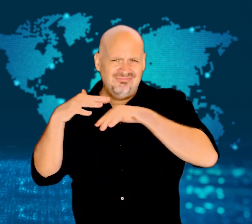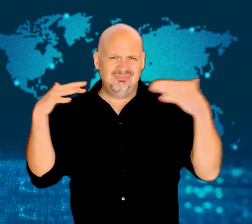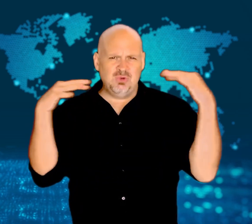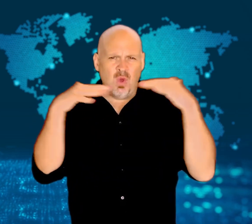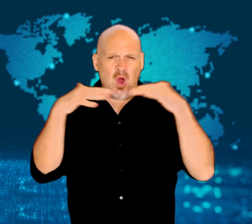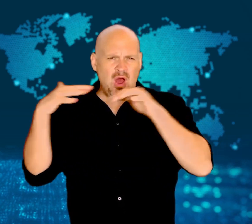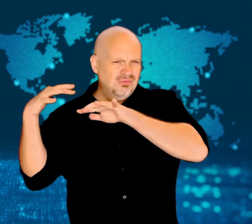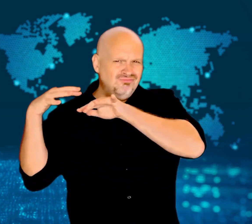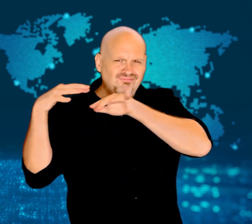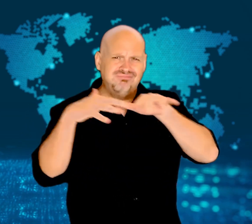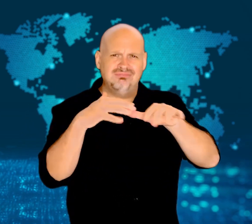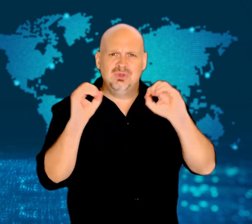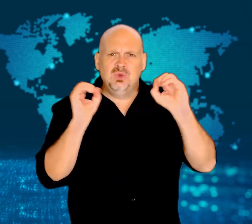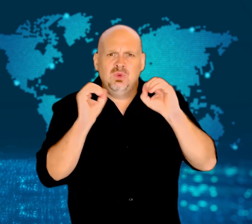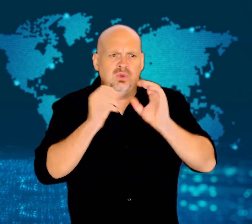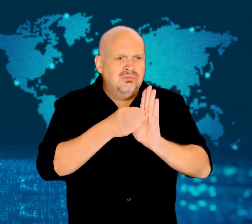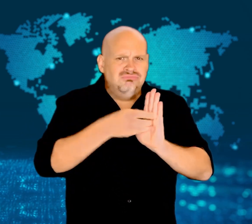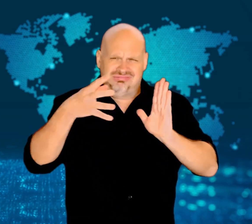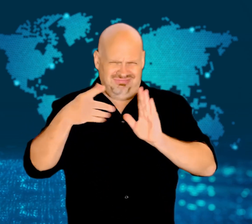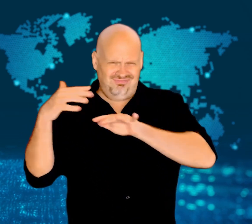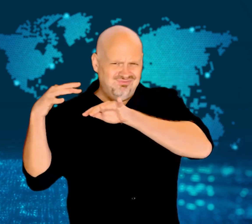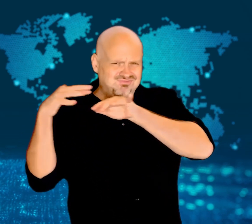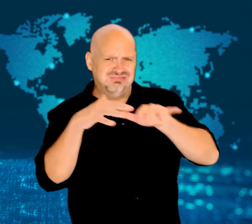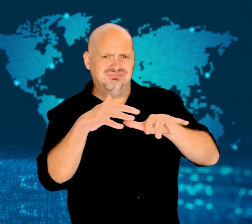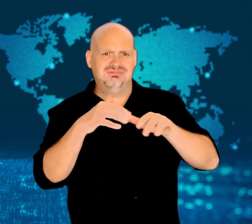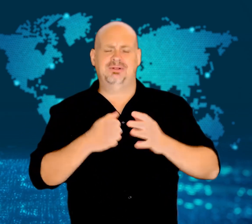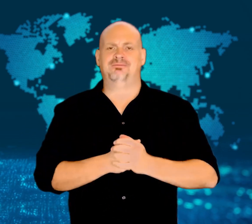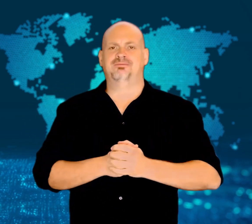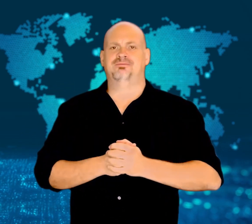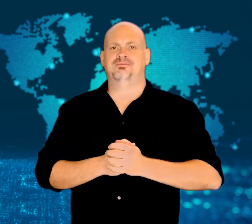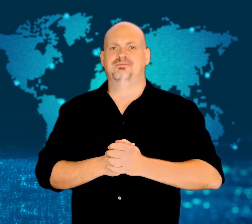sent arms to help Ukraine.